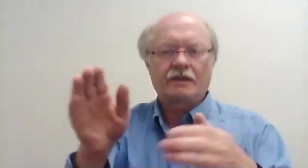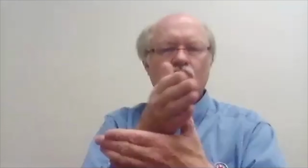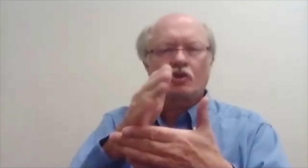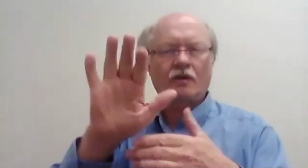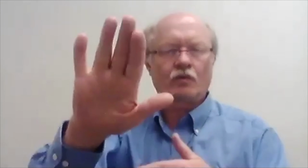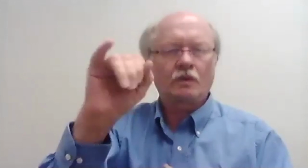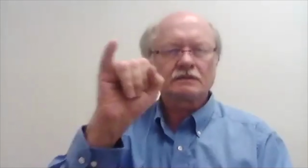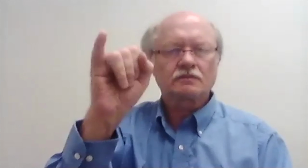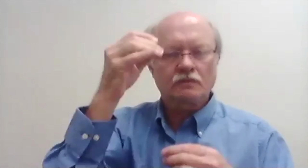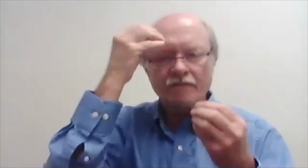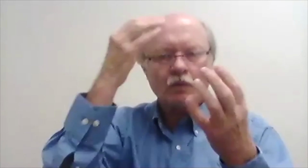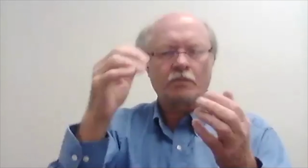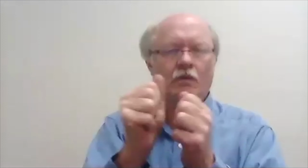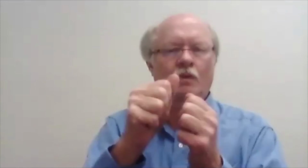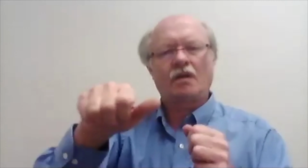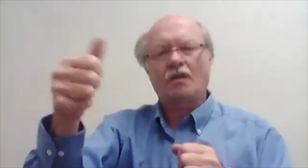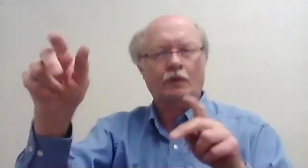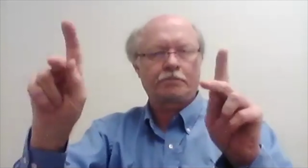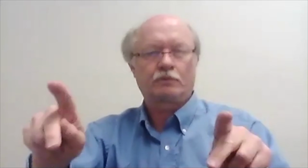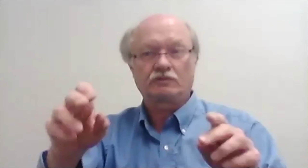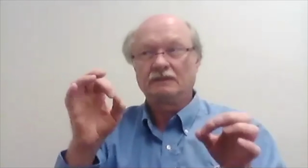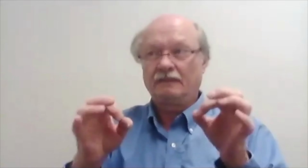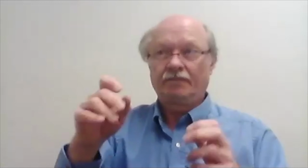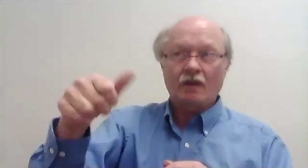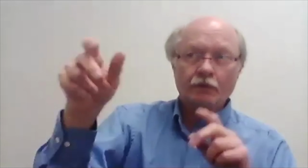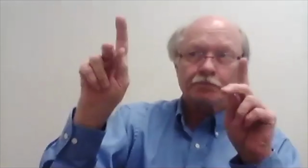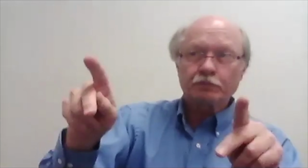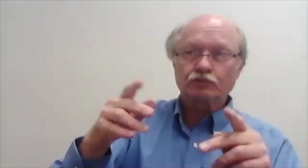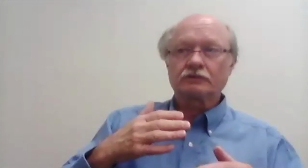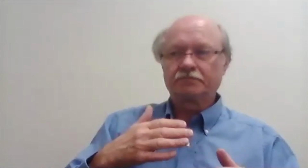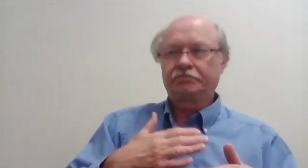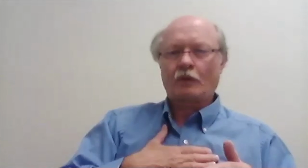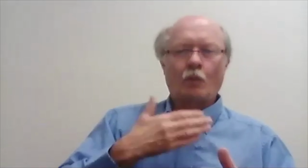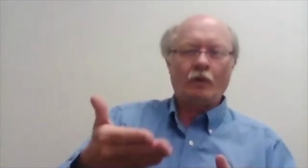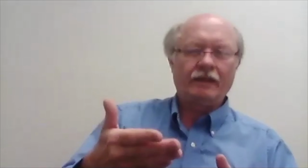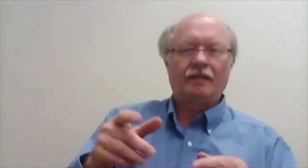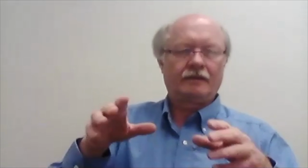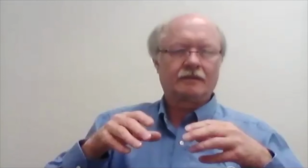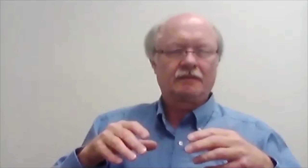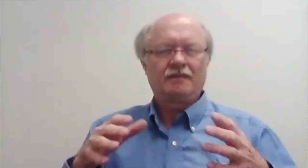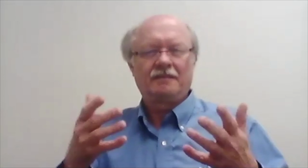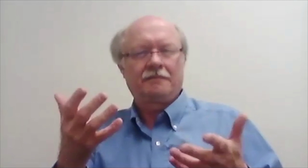So you can share your information with the other person. You know, if that person's willing.